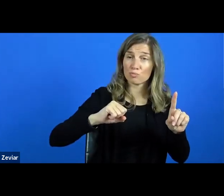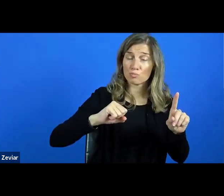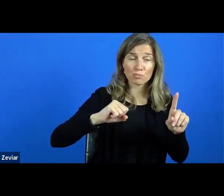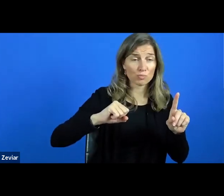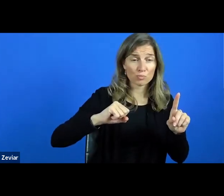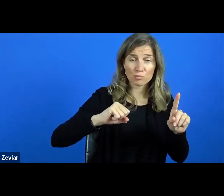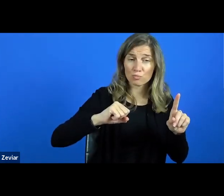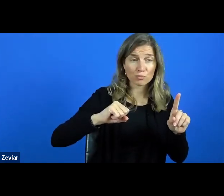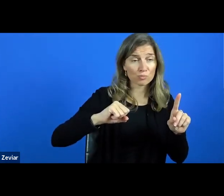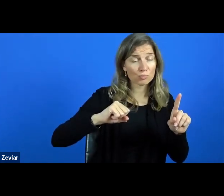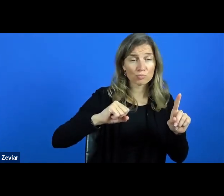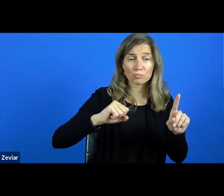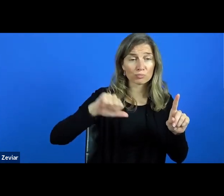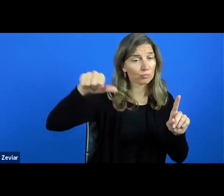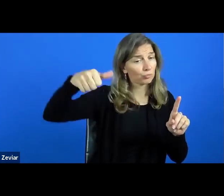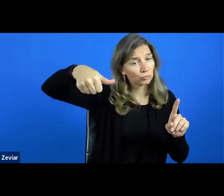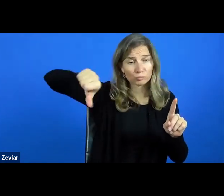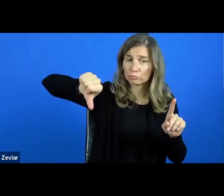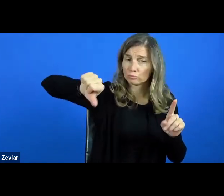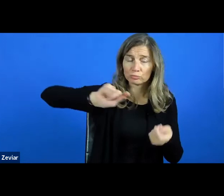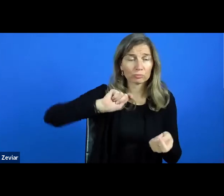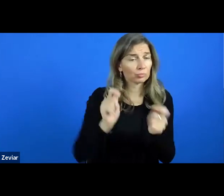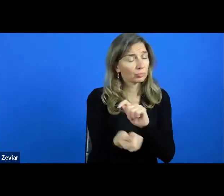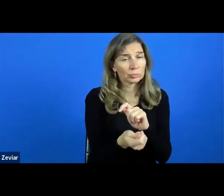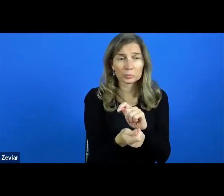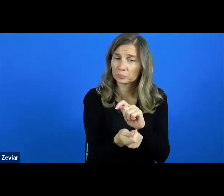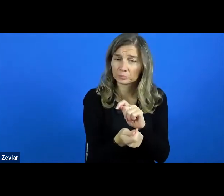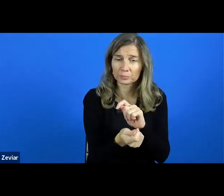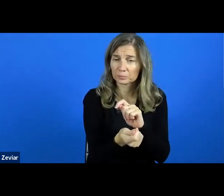or revise the criteria according to the CRPD and these kinds of things.